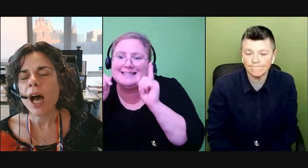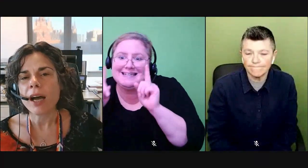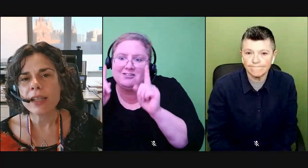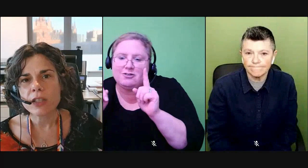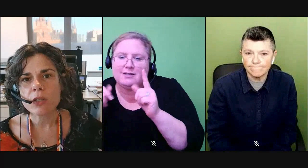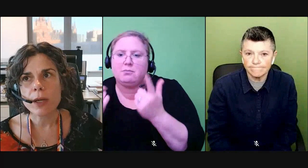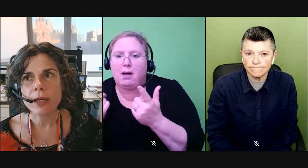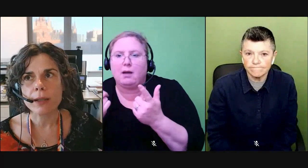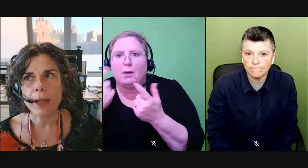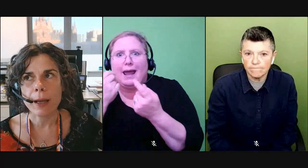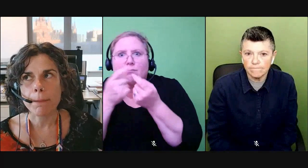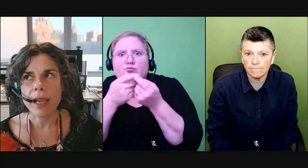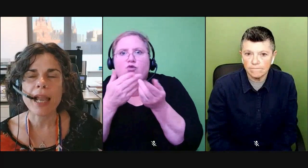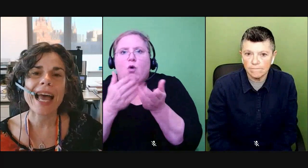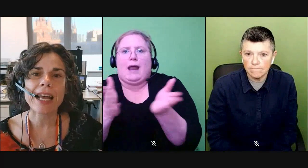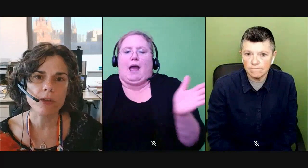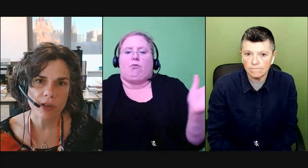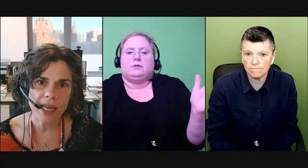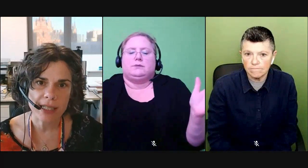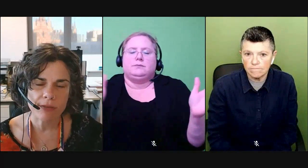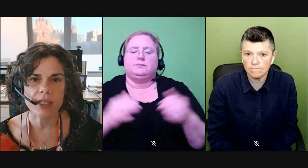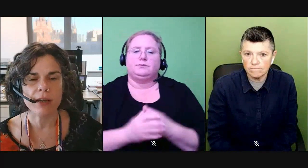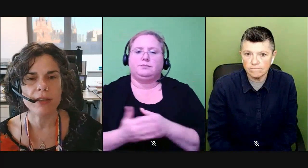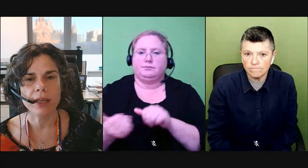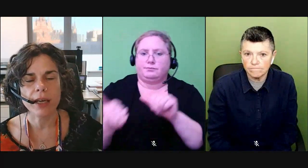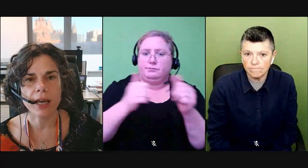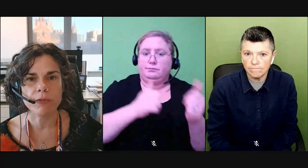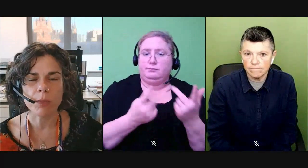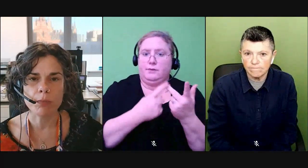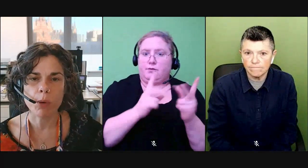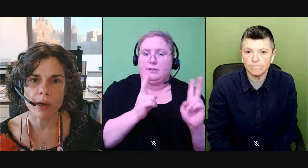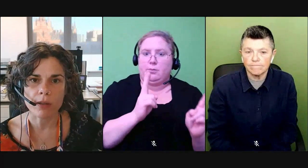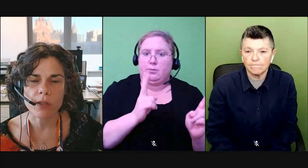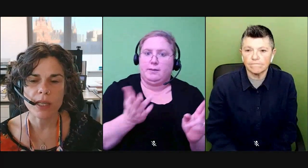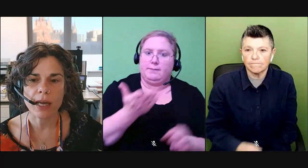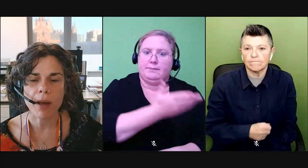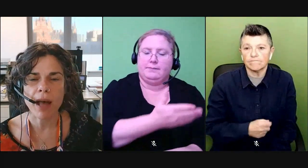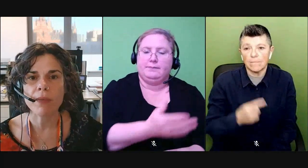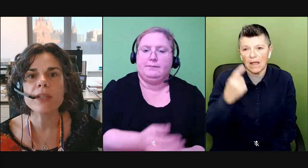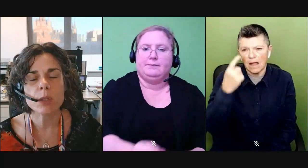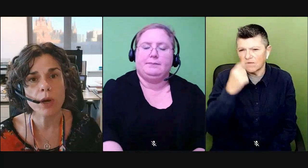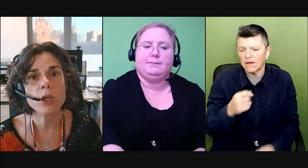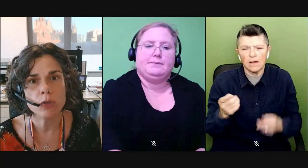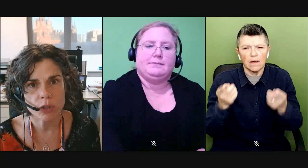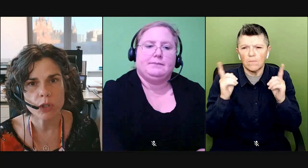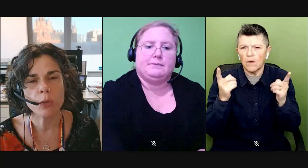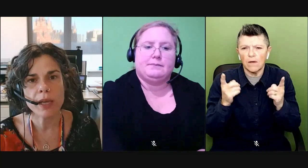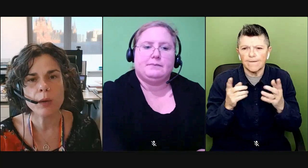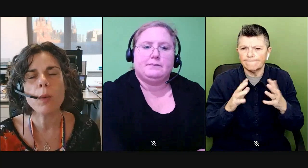I think there's a real lack of creativity, I think, from employers, and this is where unions come in.